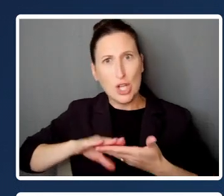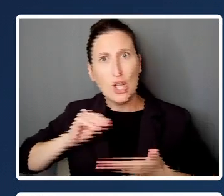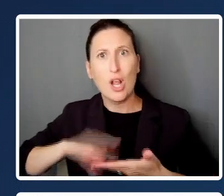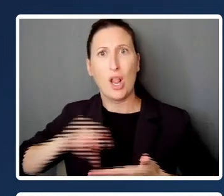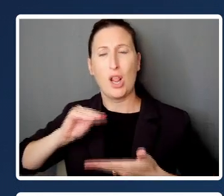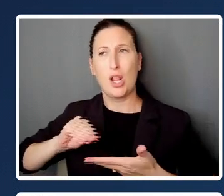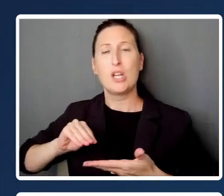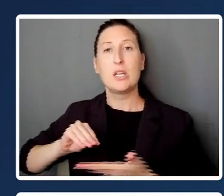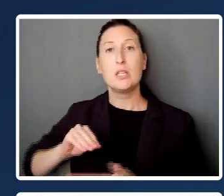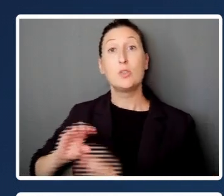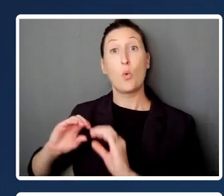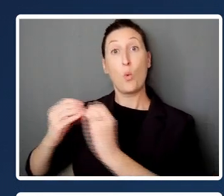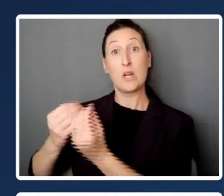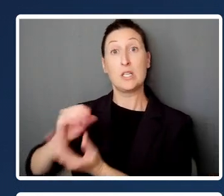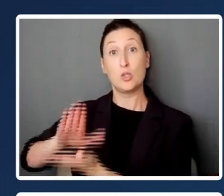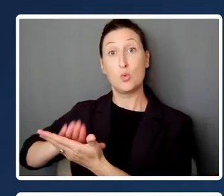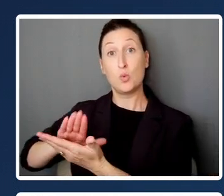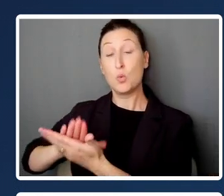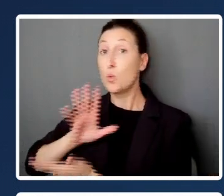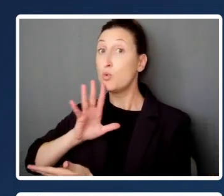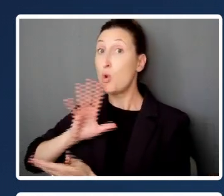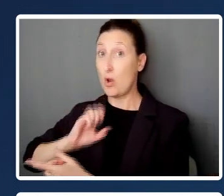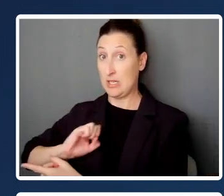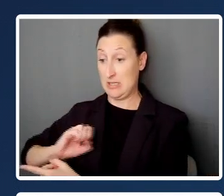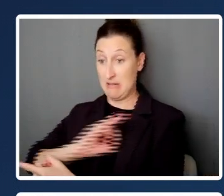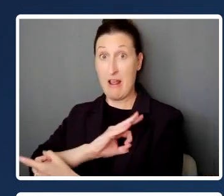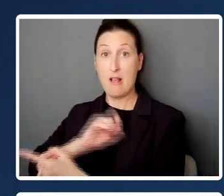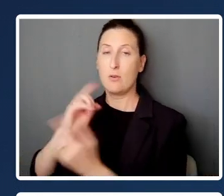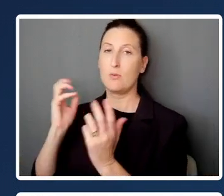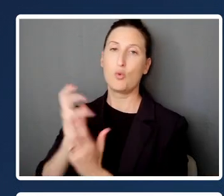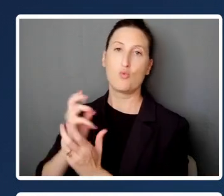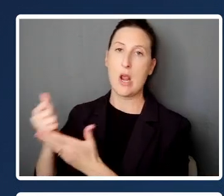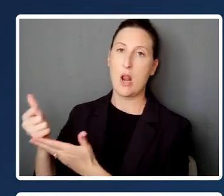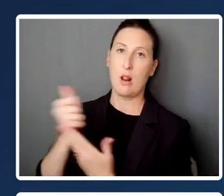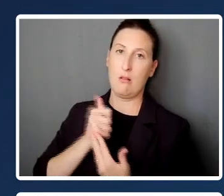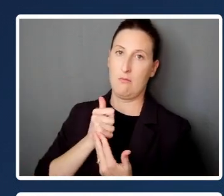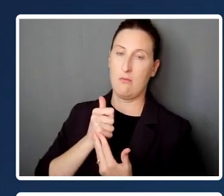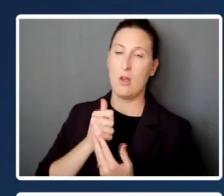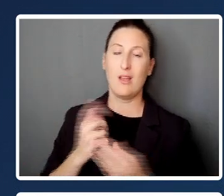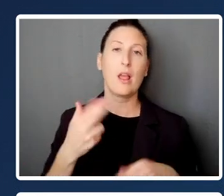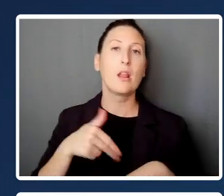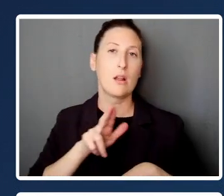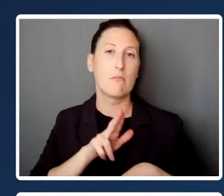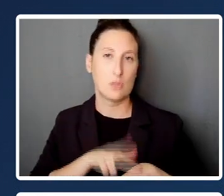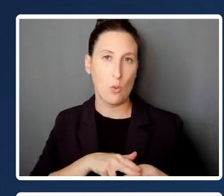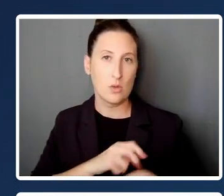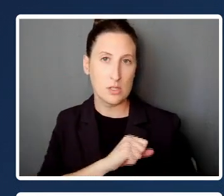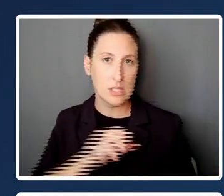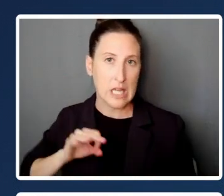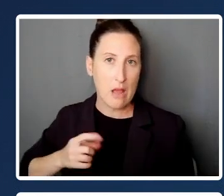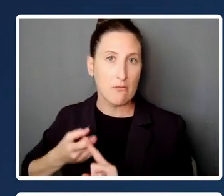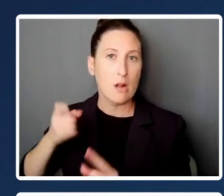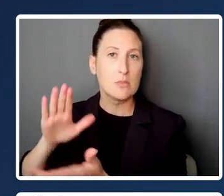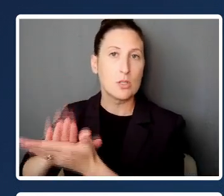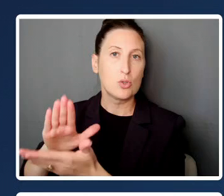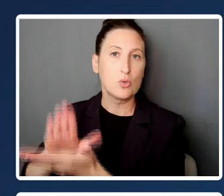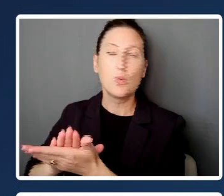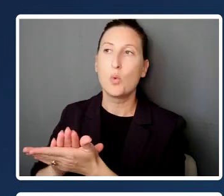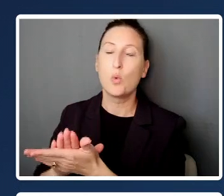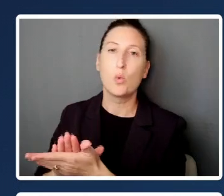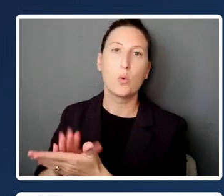And of course, the staff from the school was providing really critical information